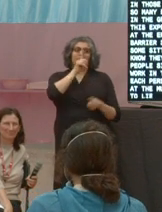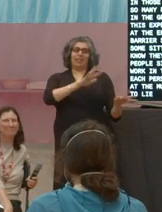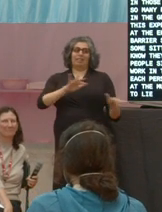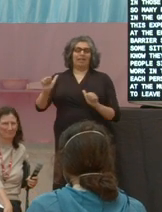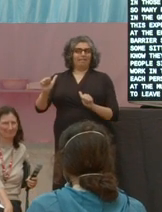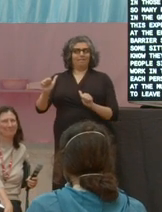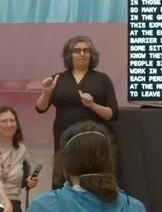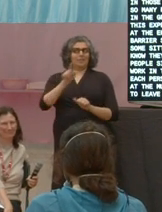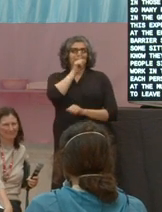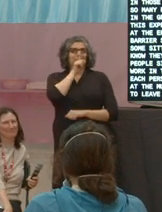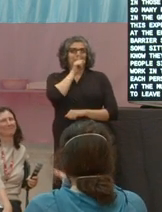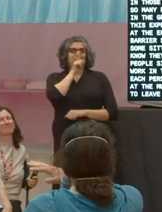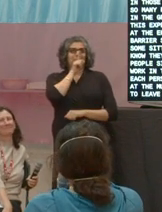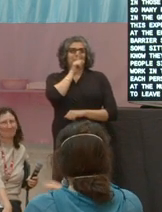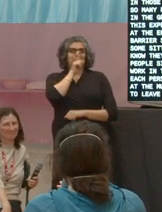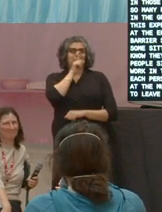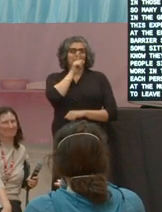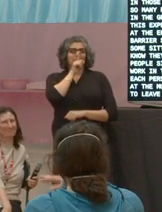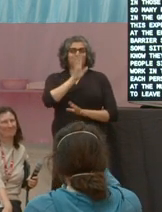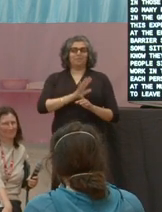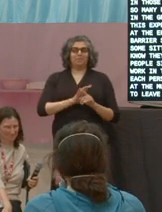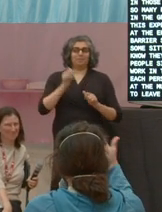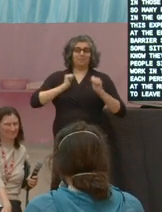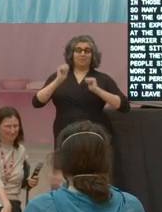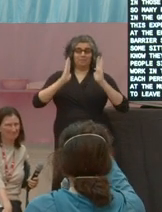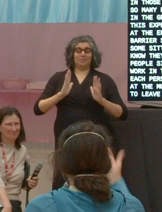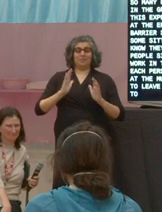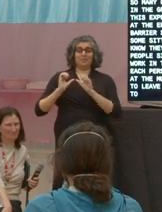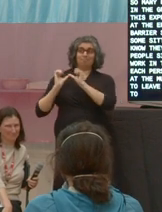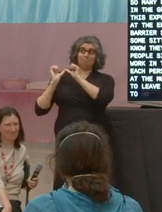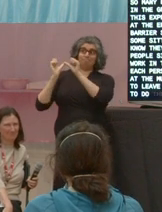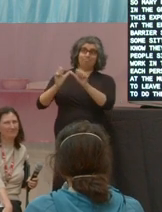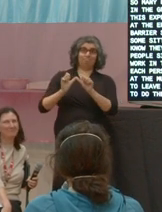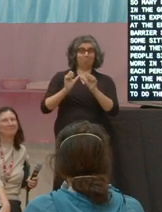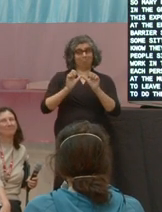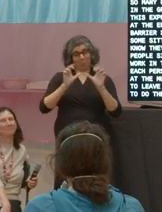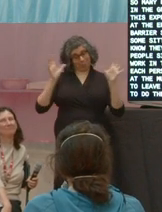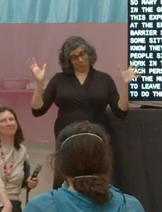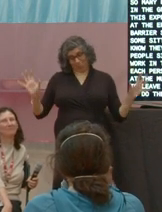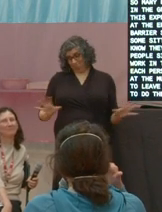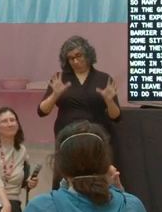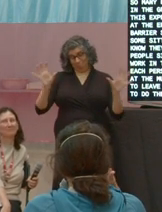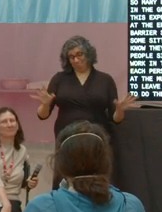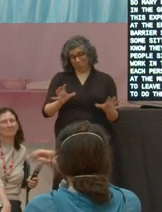per se. And all the performers continue to do the thing. And so